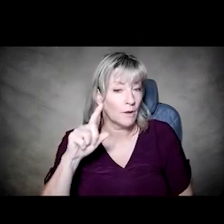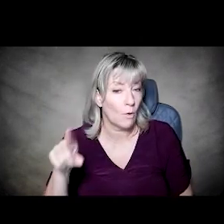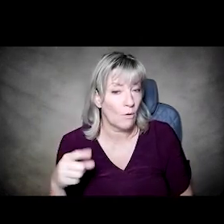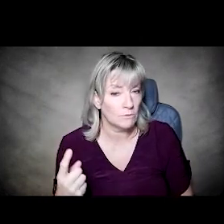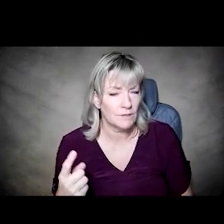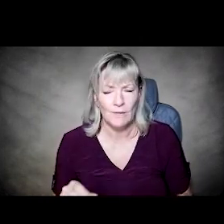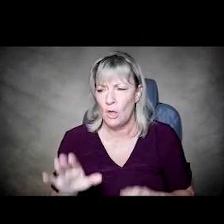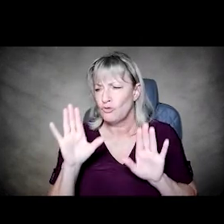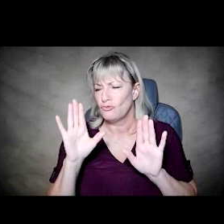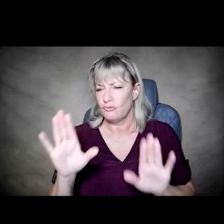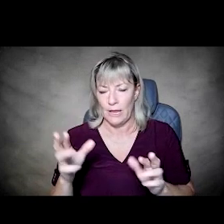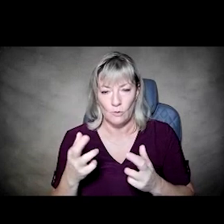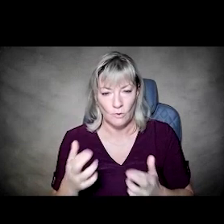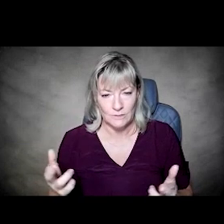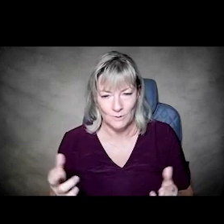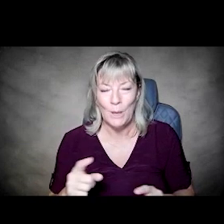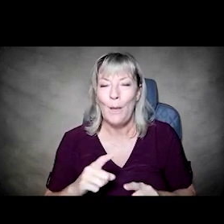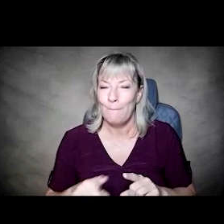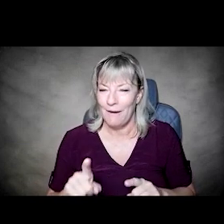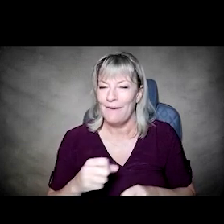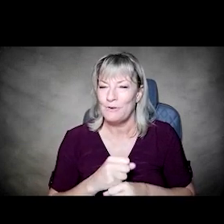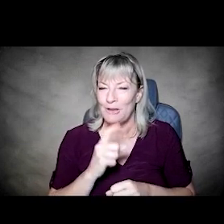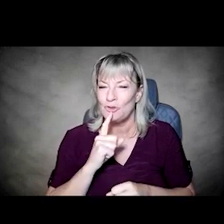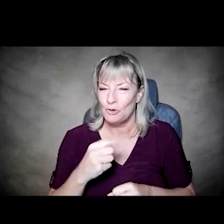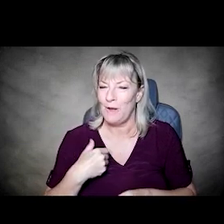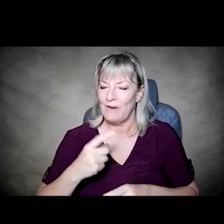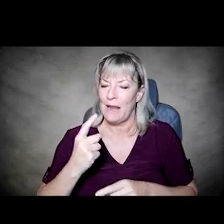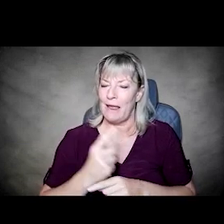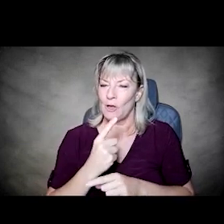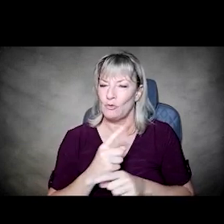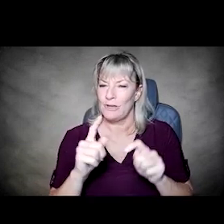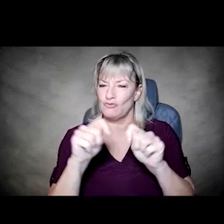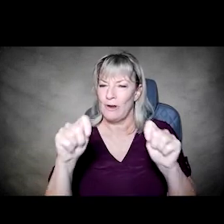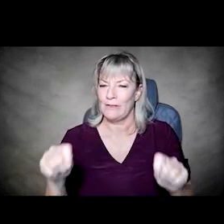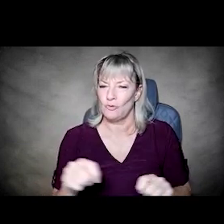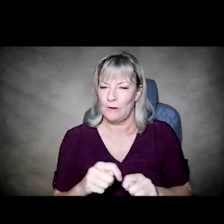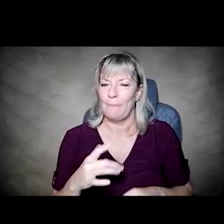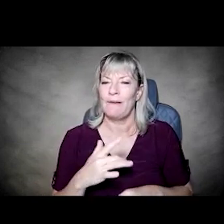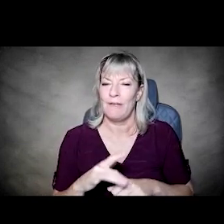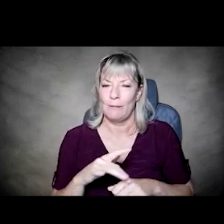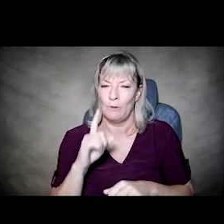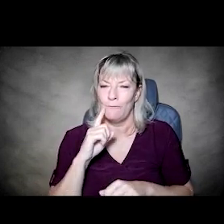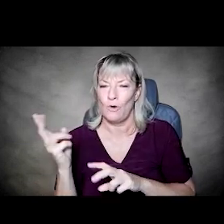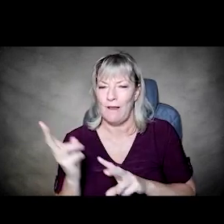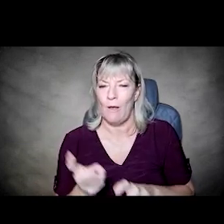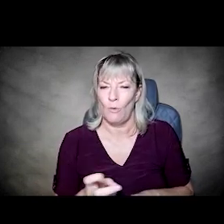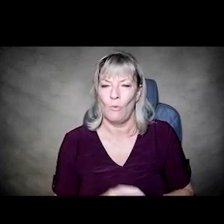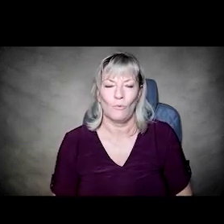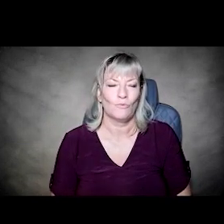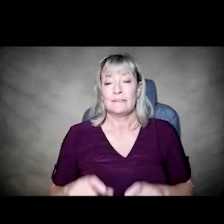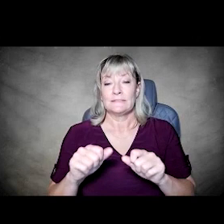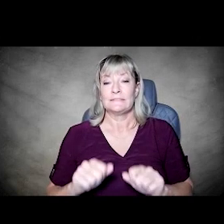resources, but you’ll need to ensure you have an accurate transcript available for download.